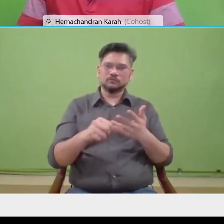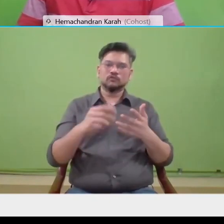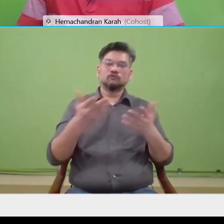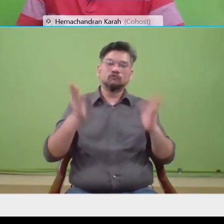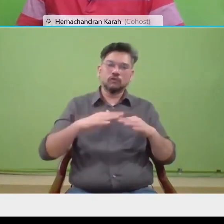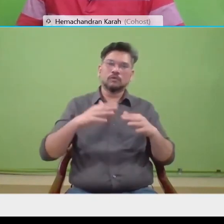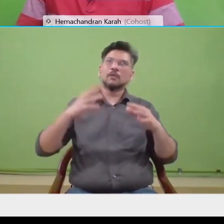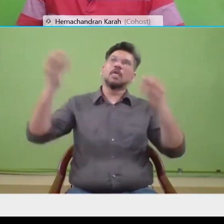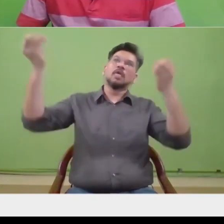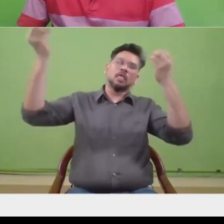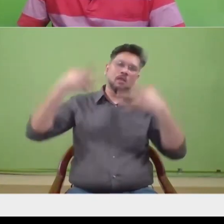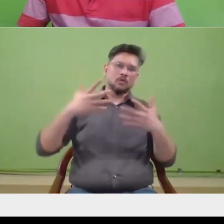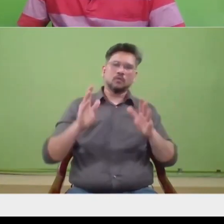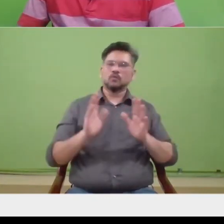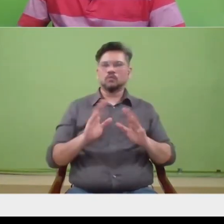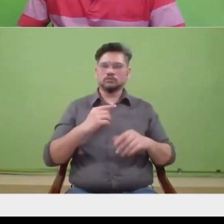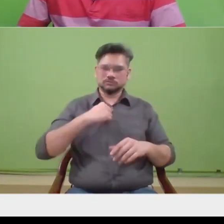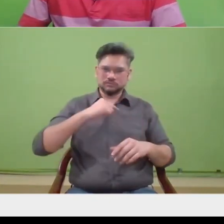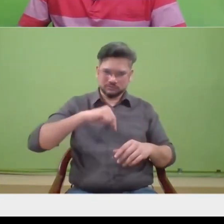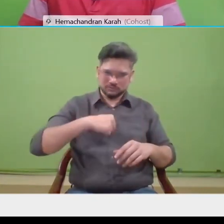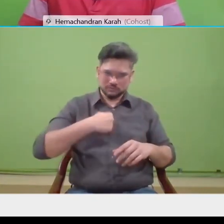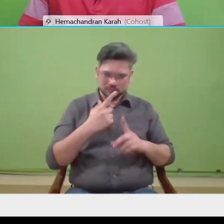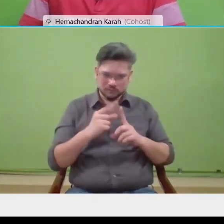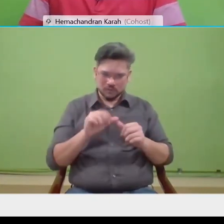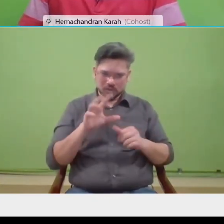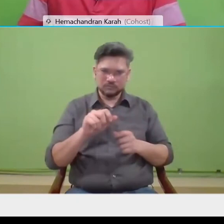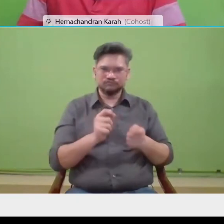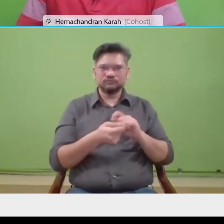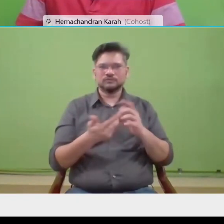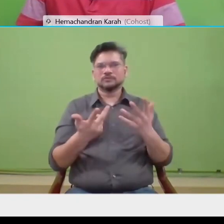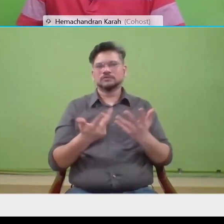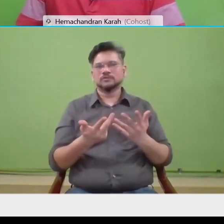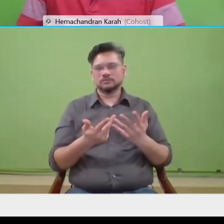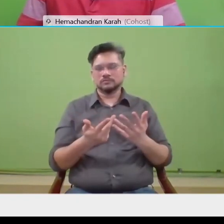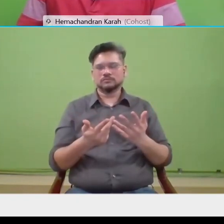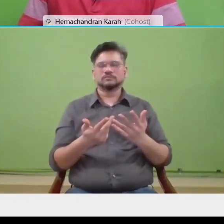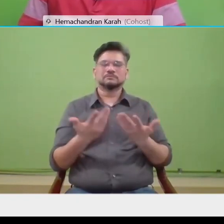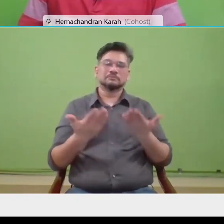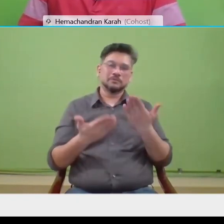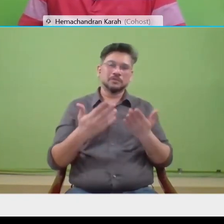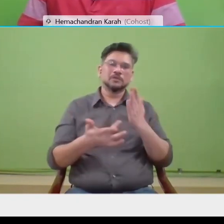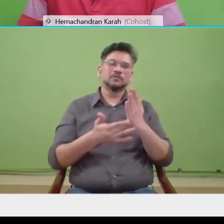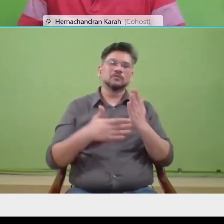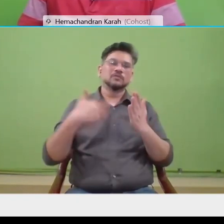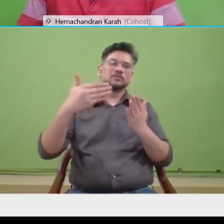have the updated technologies will come but it may not be available beyond Delhi or madras